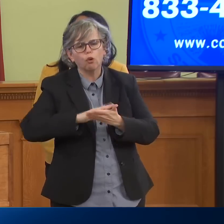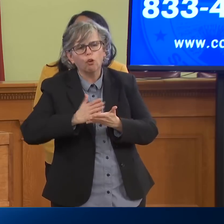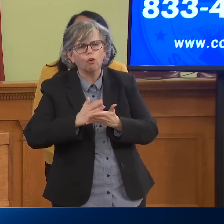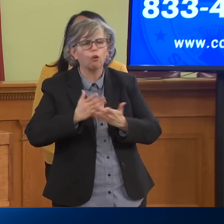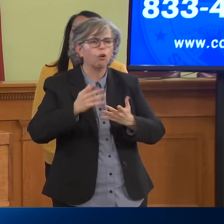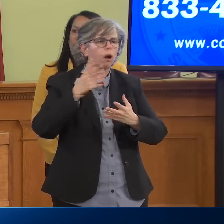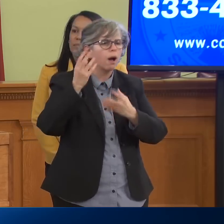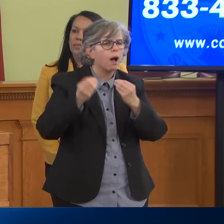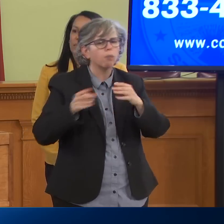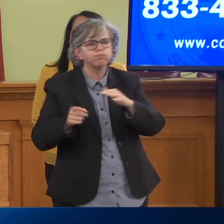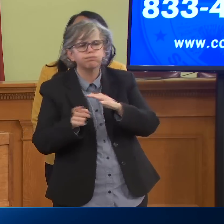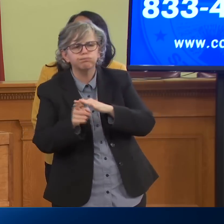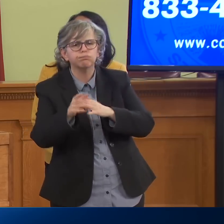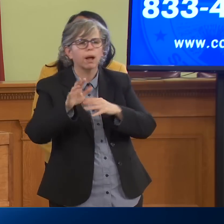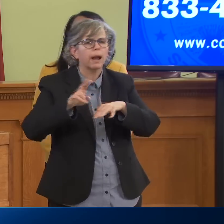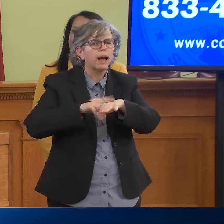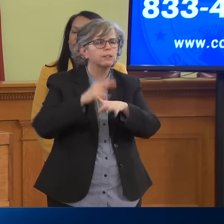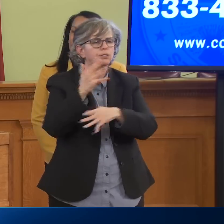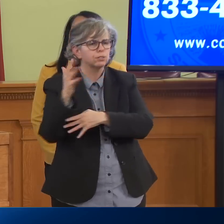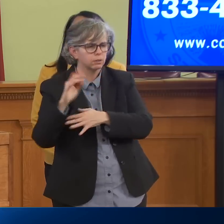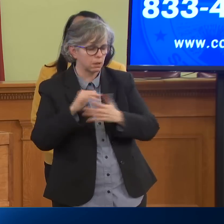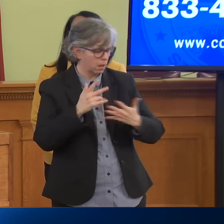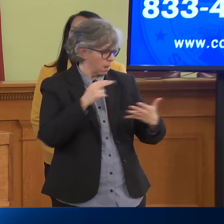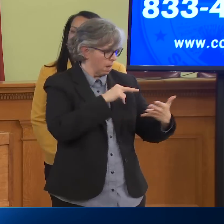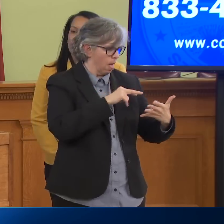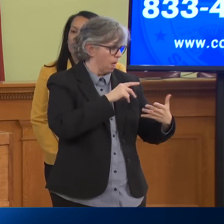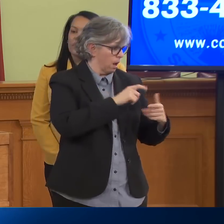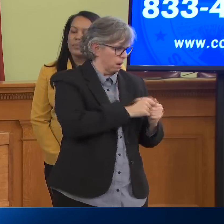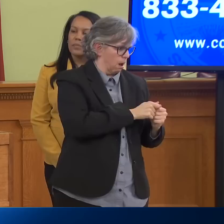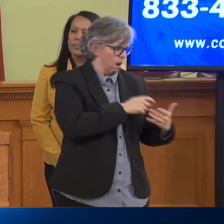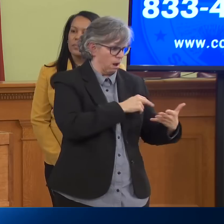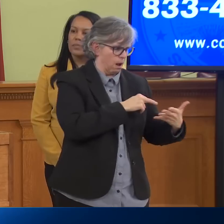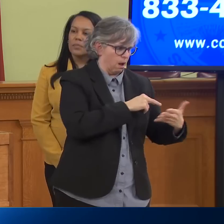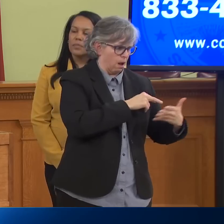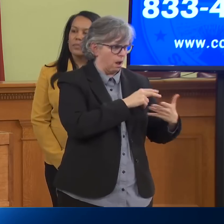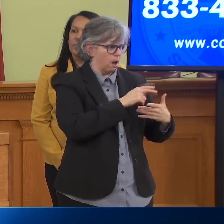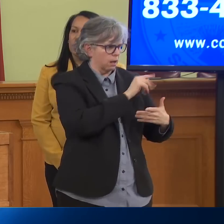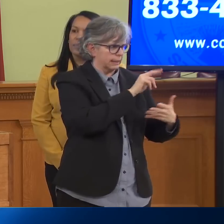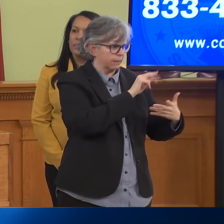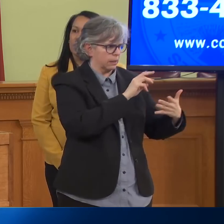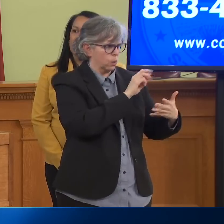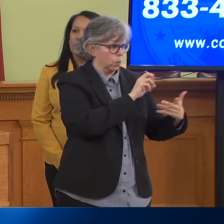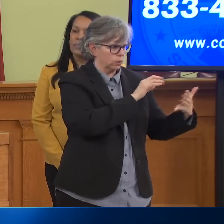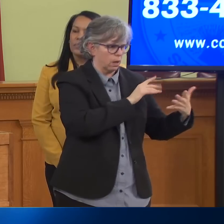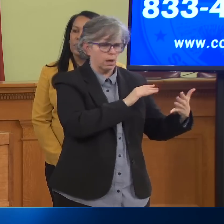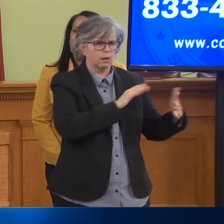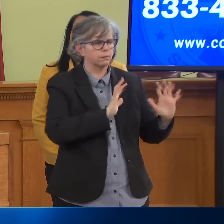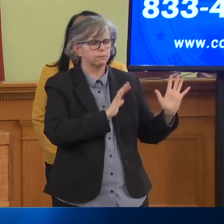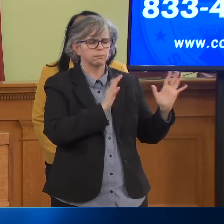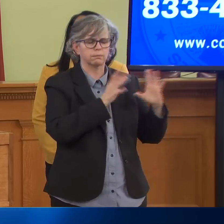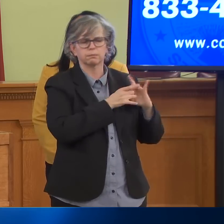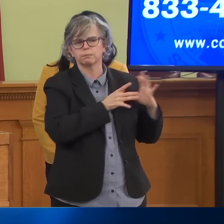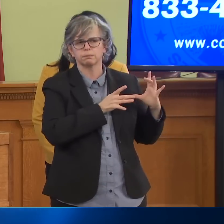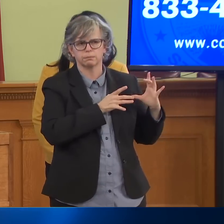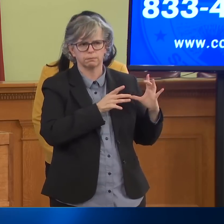STAY INFORMED, BUT ALSO PLAN TIME TO STAY A STEP AWAY FROM IT. THAT WAY YOU CAN PARTICIPATE IN YOUR NORMAL LIFE ACTIVITIES AND